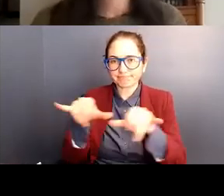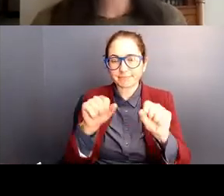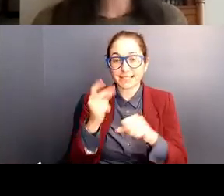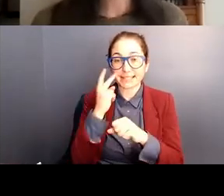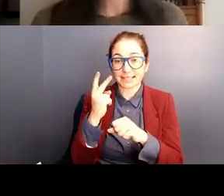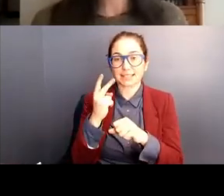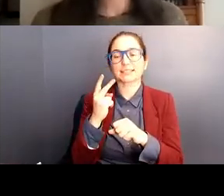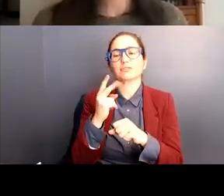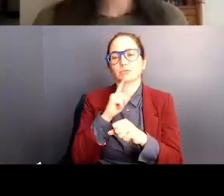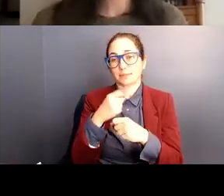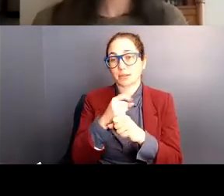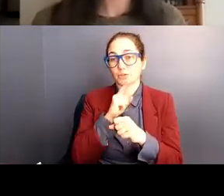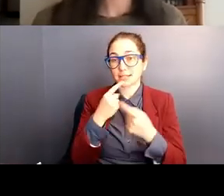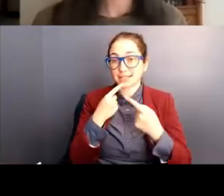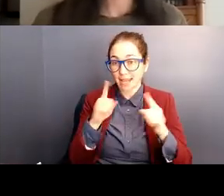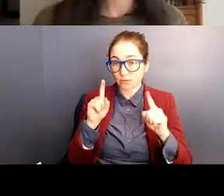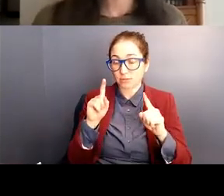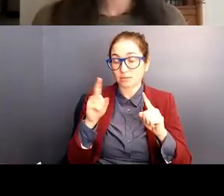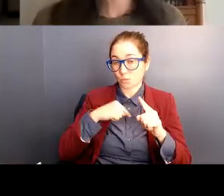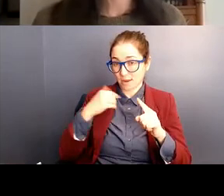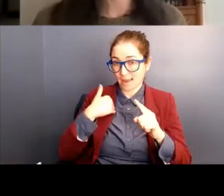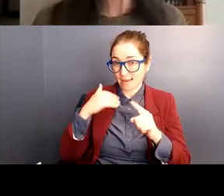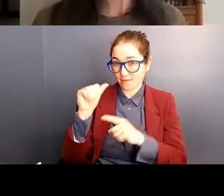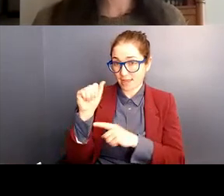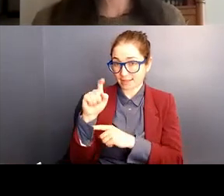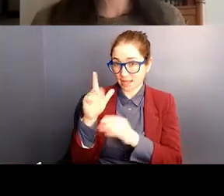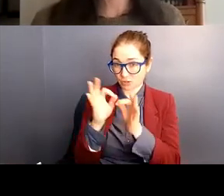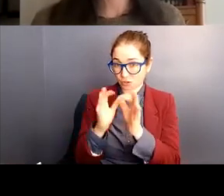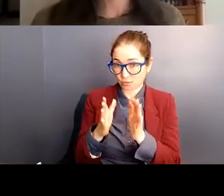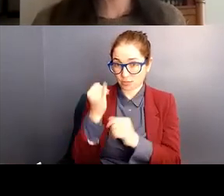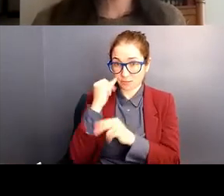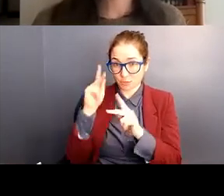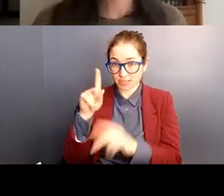we announce we have these services, anybody who needs it, they ask if